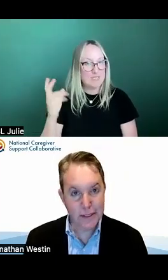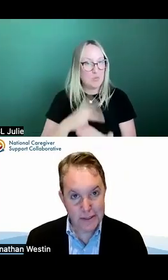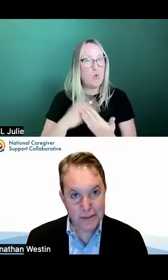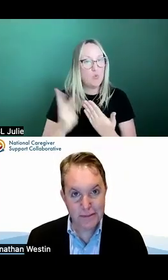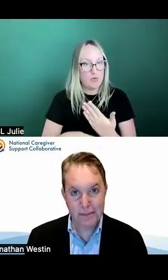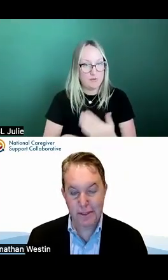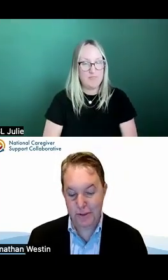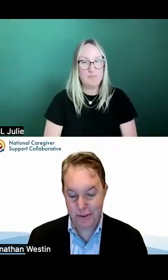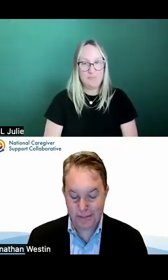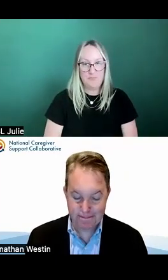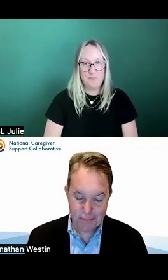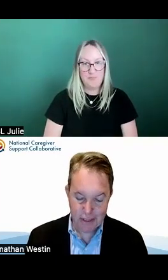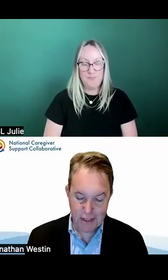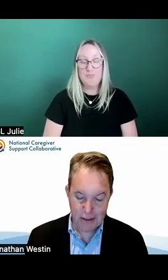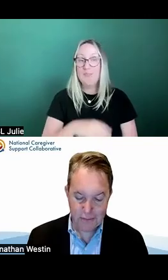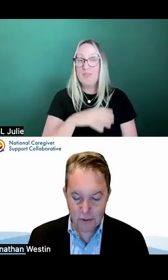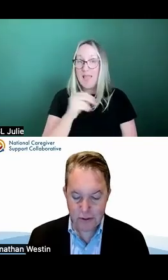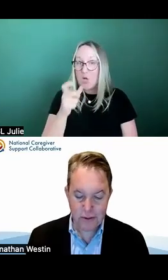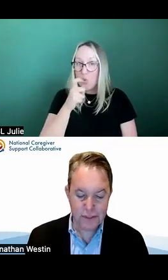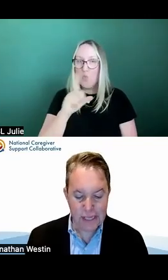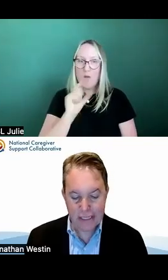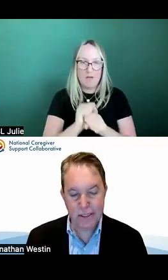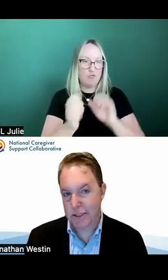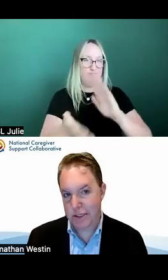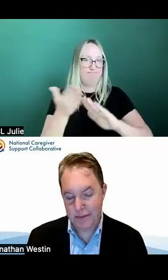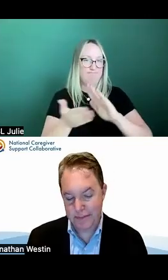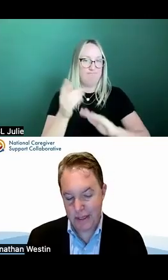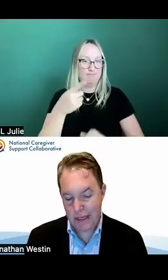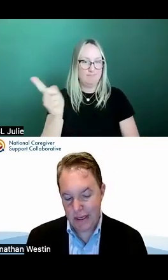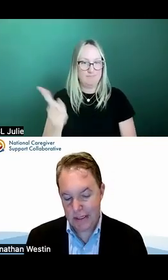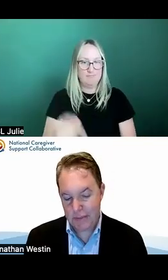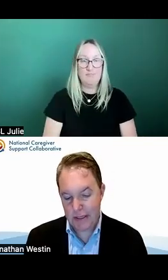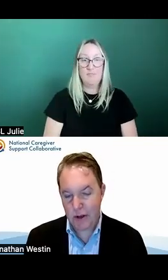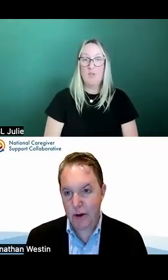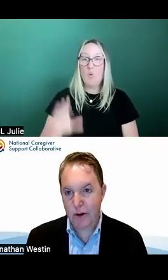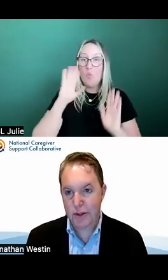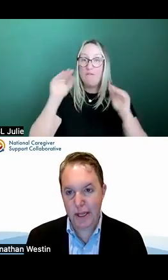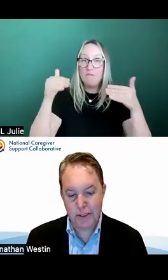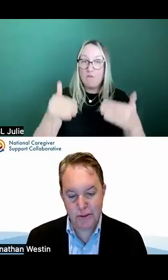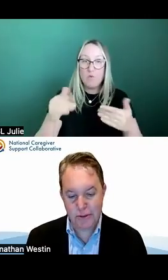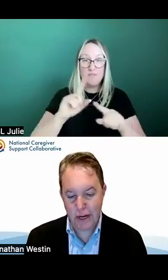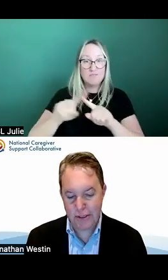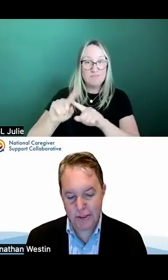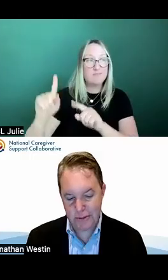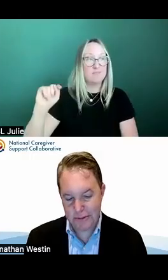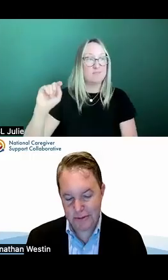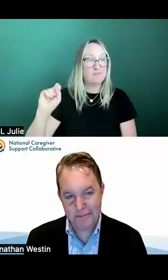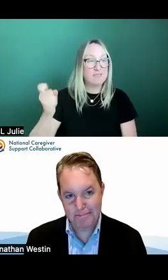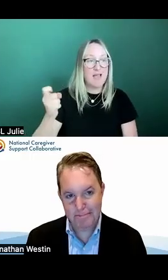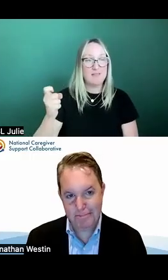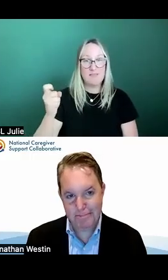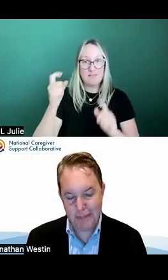entities administering them. The focus of the TACC initiative spans all the National Strategy goals.